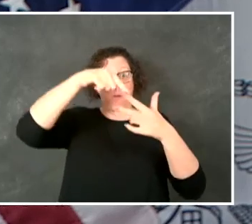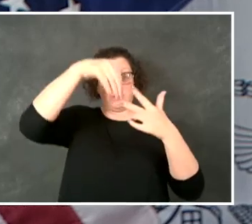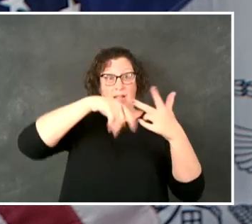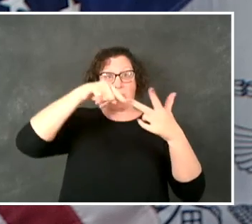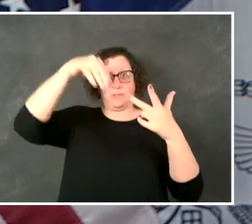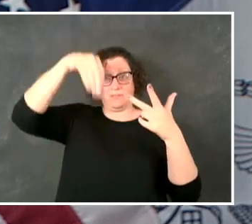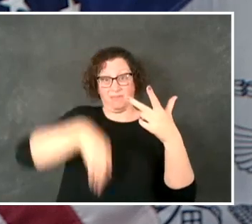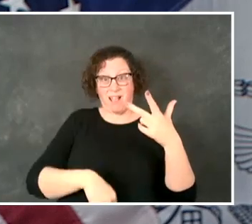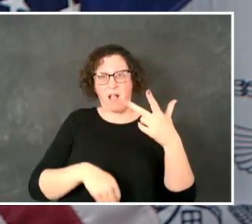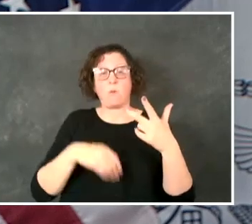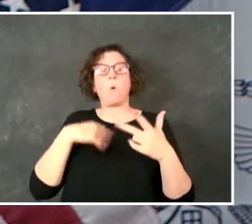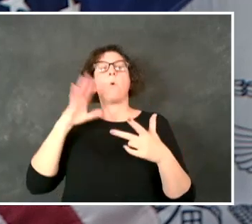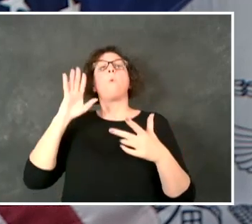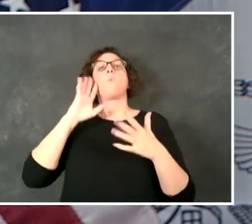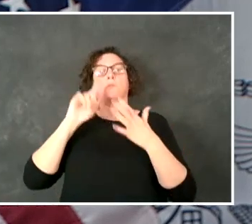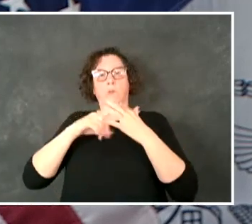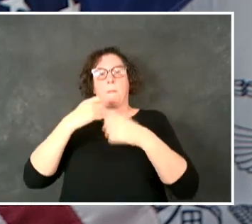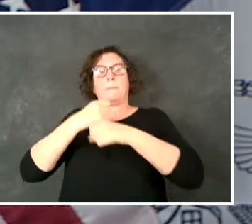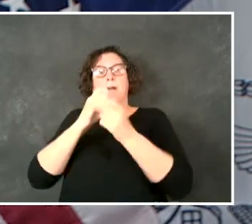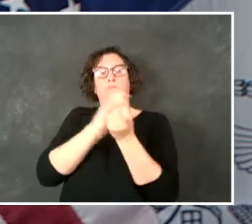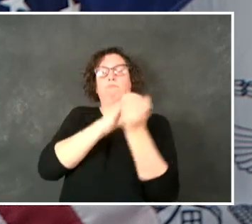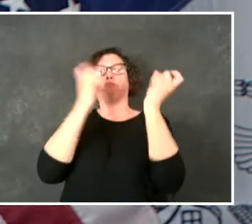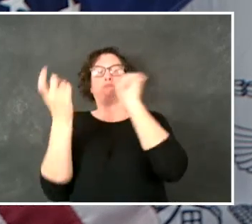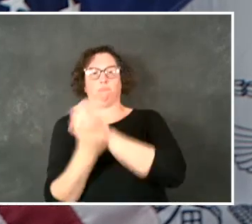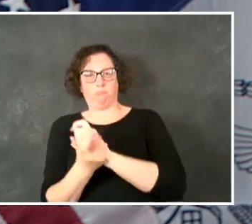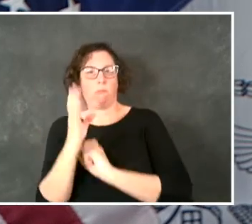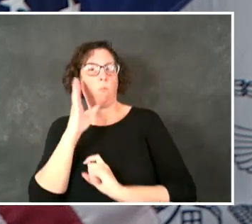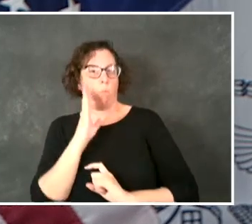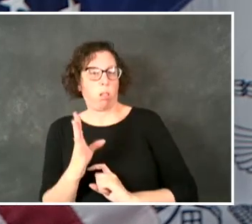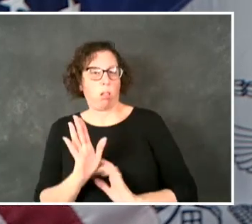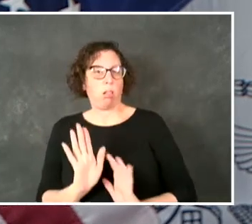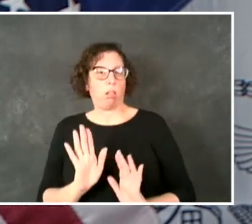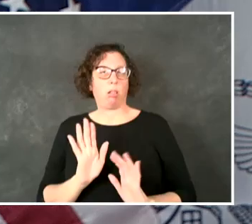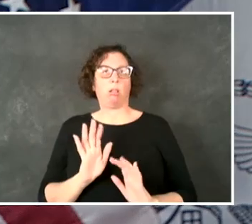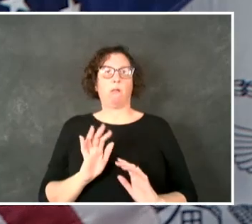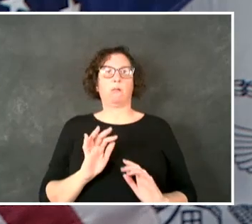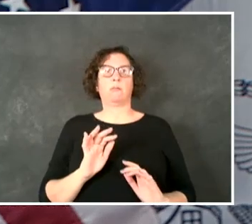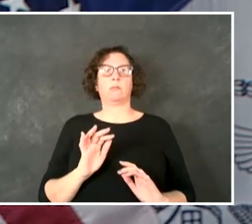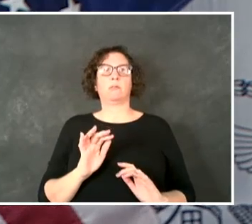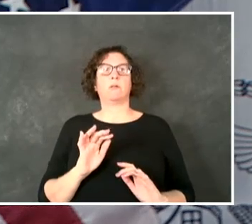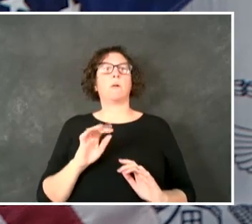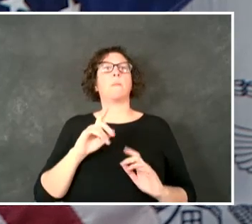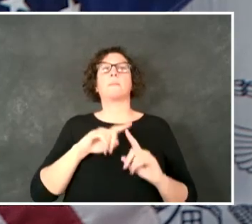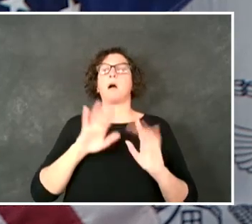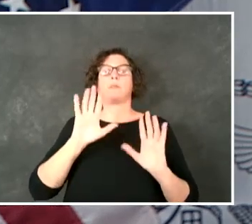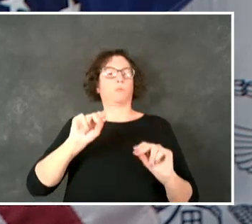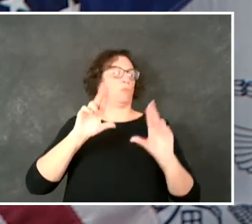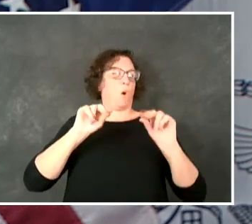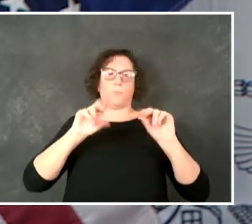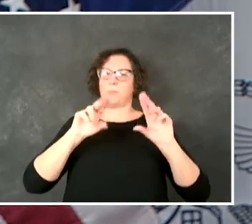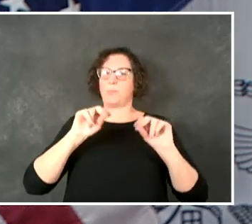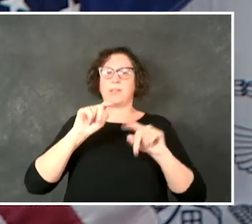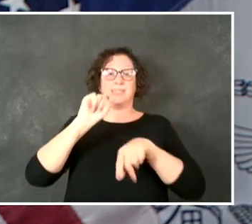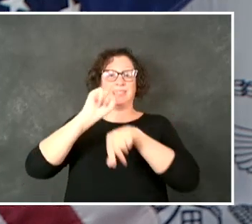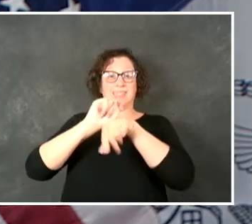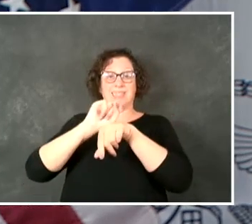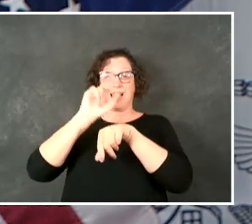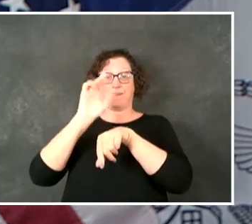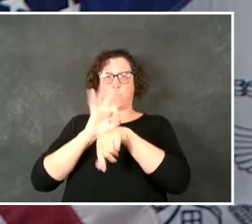MAKE PROGRESS. IT'S A GOOD INCENTIVE TO DO THE THINGS WE'RE DOING AND KEEP SHOWING THE